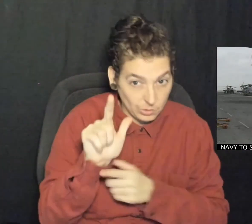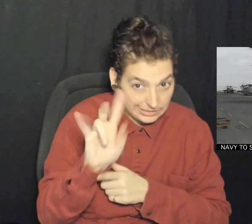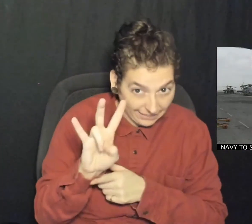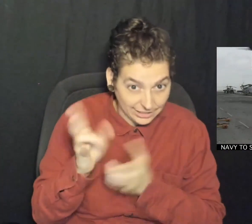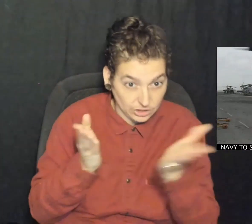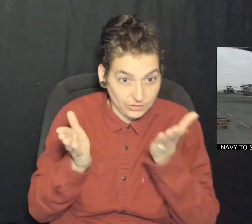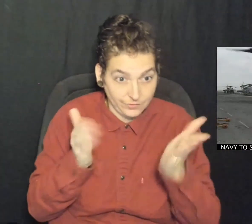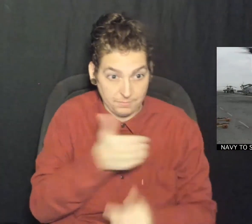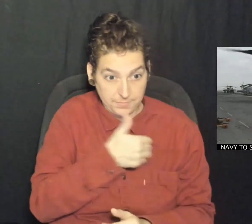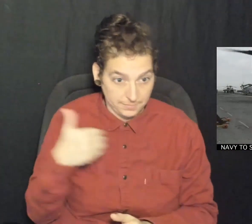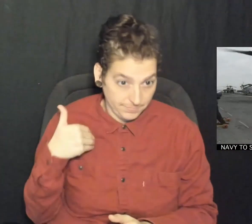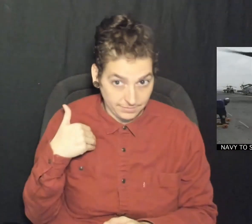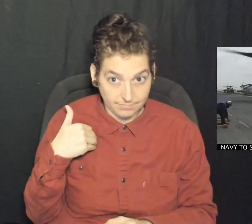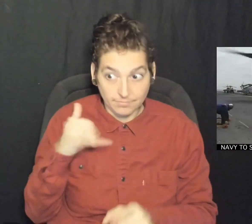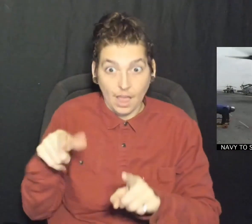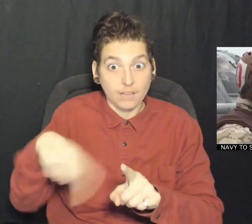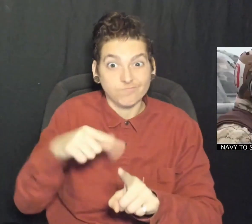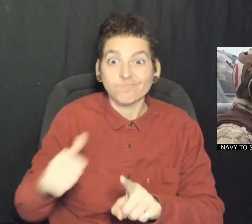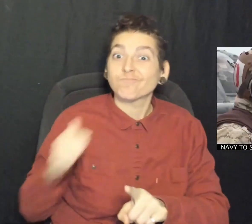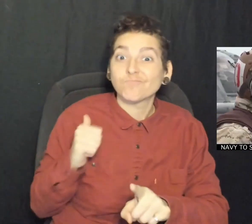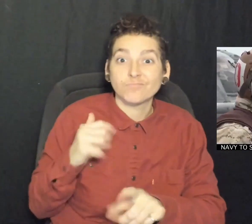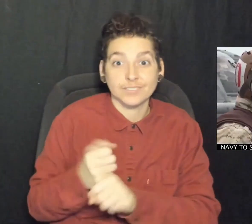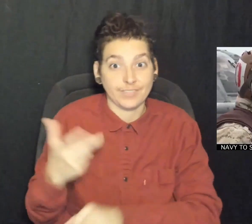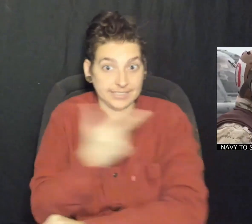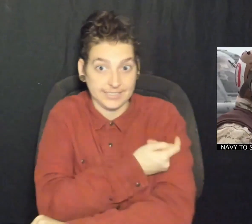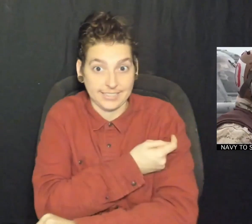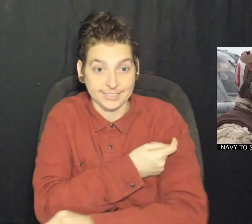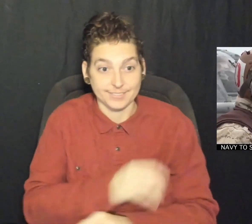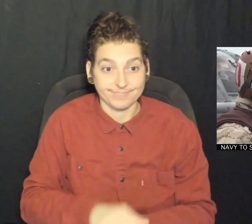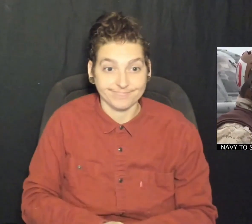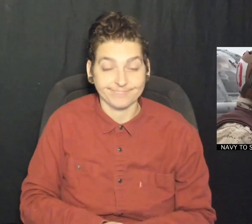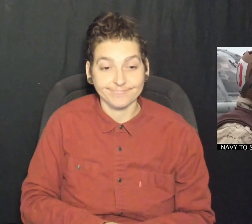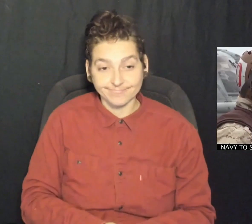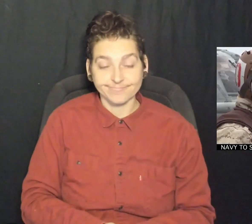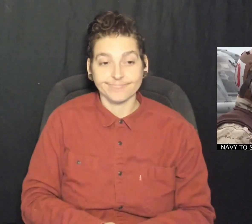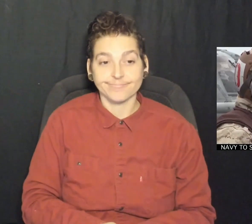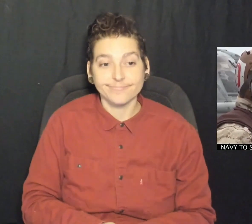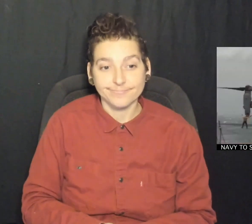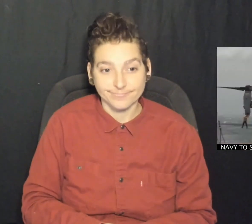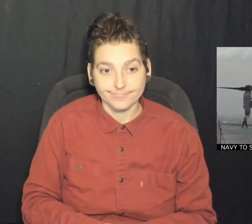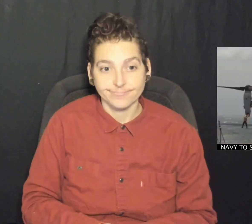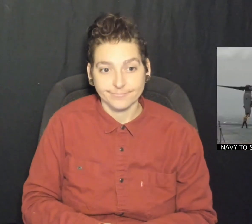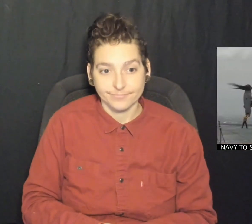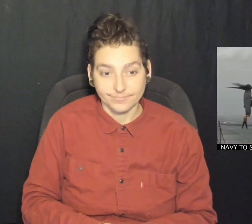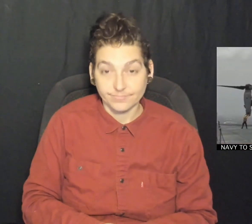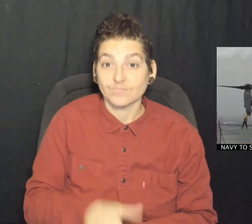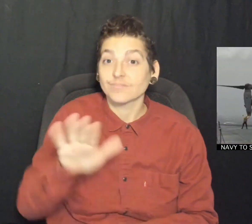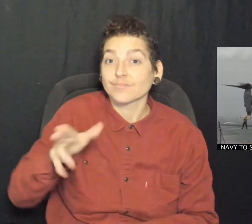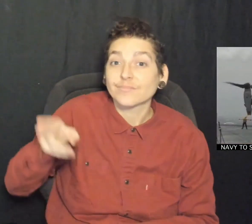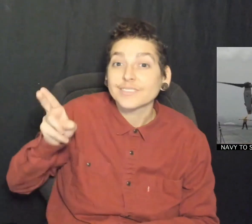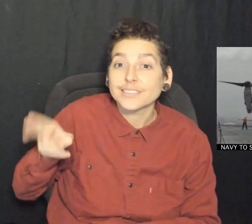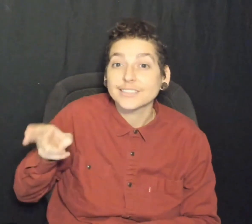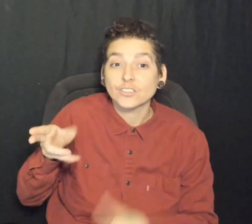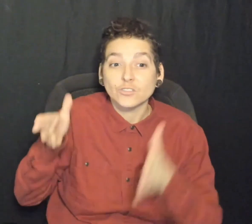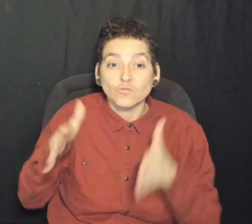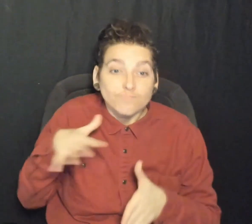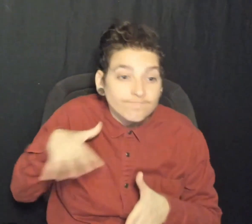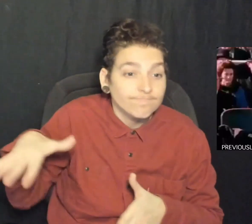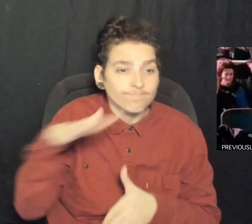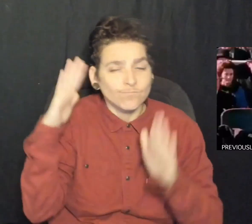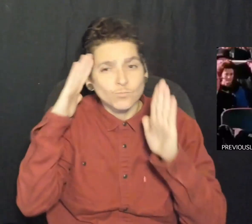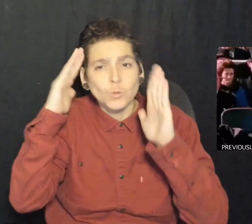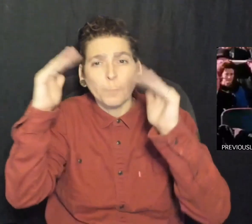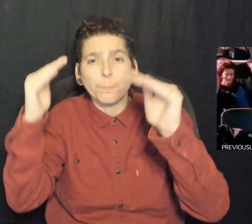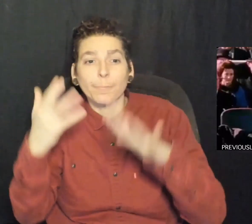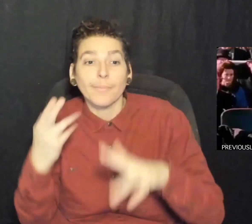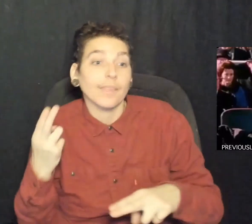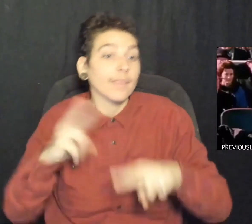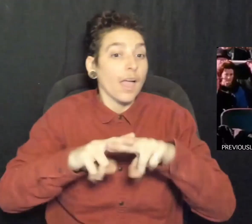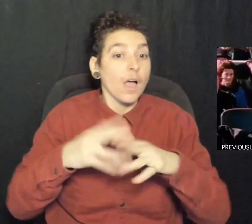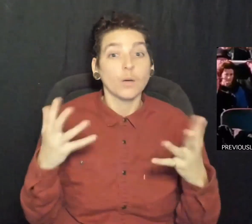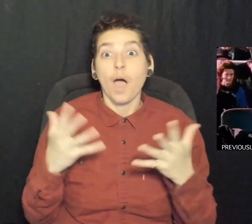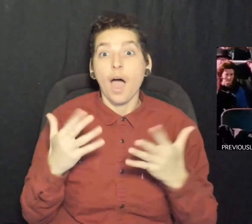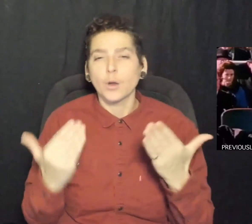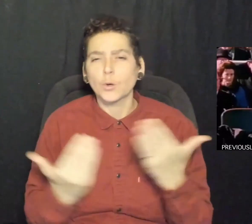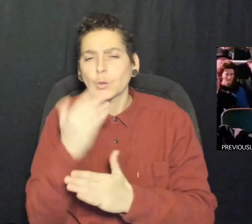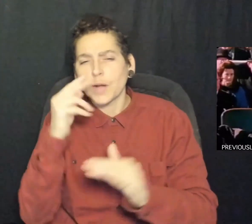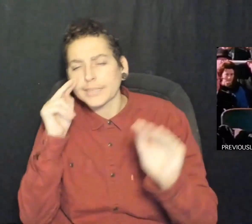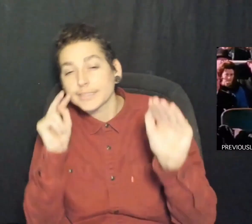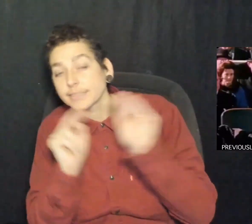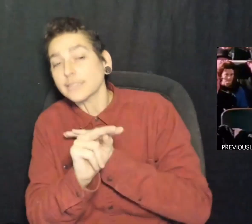but the Air Force has already discharged 27 servicemembers who wouldn't get vaccinated